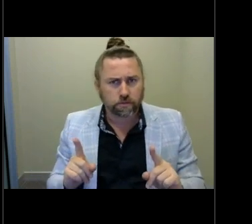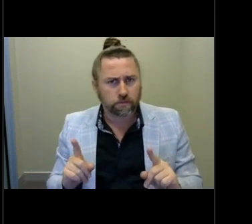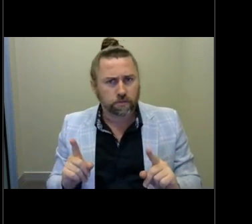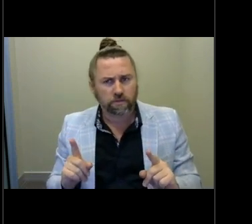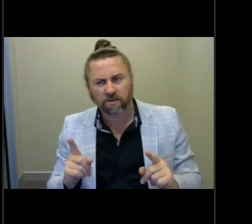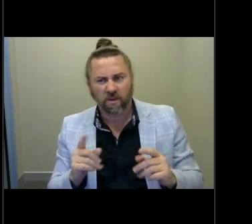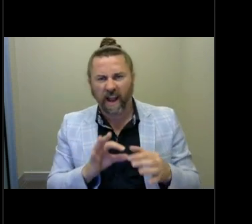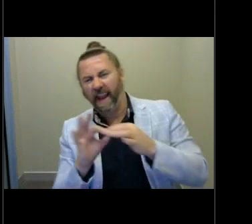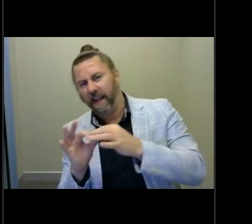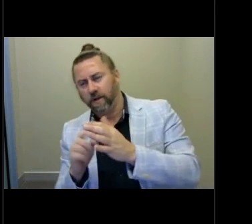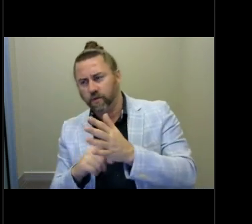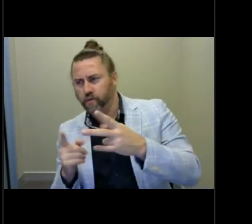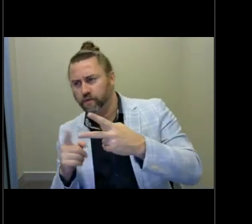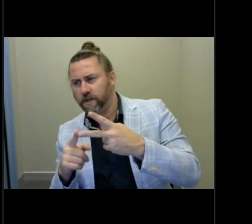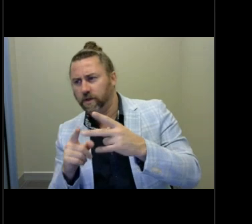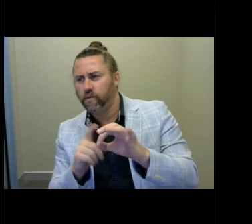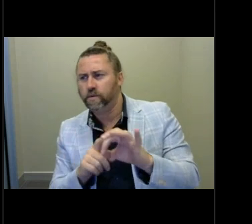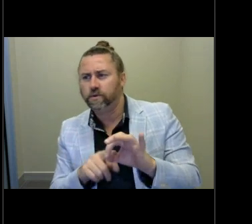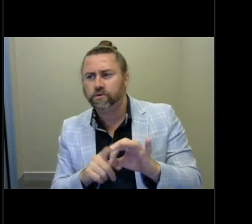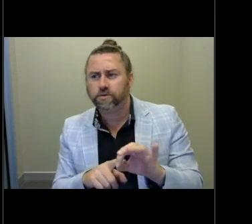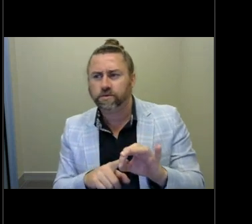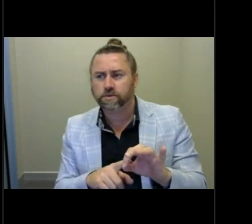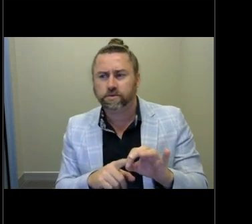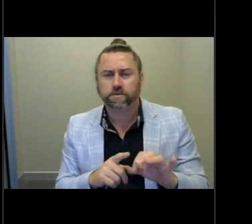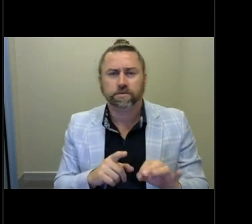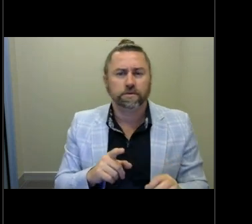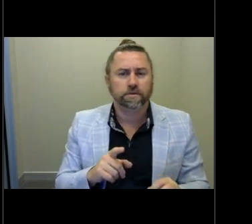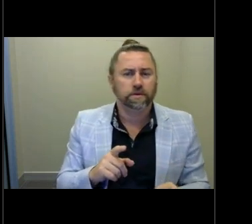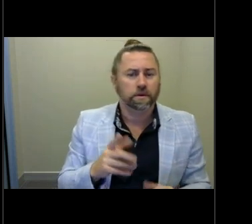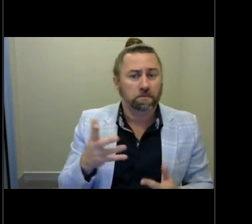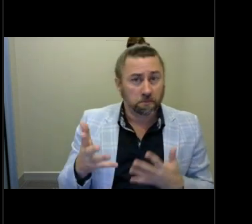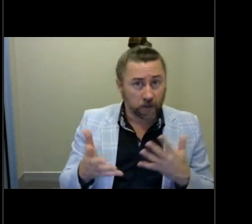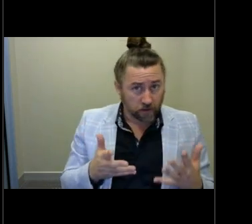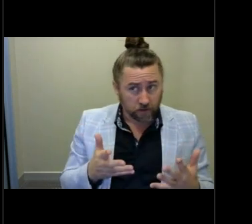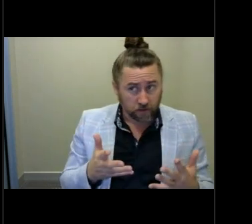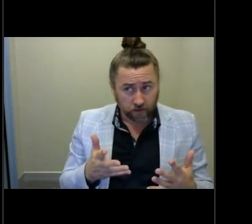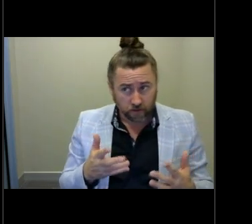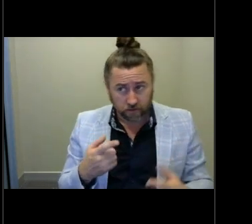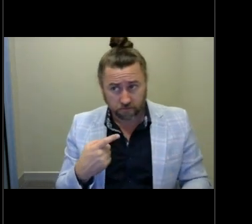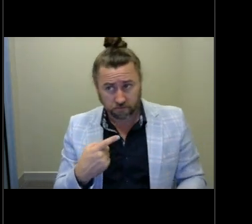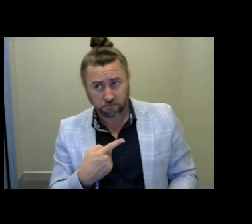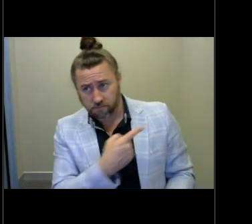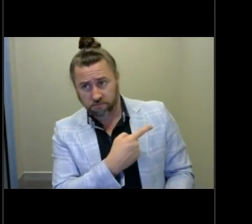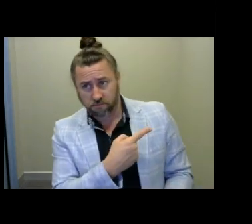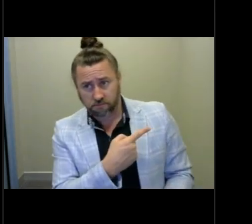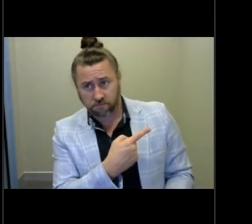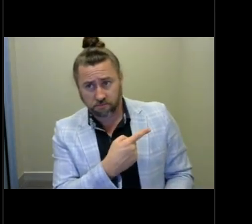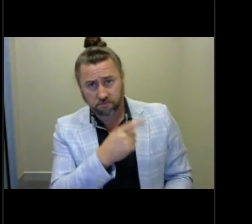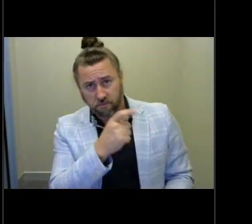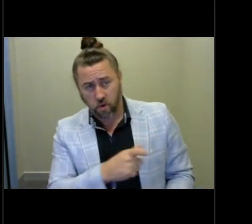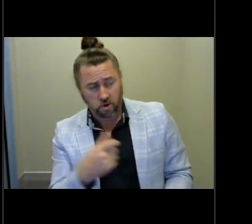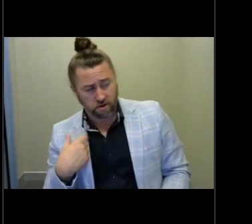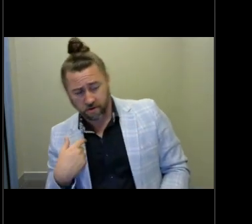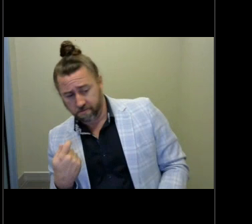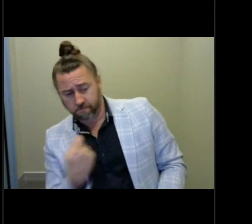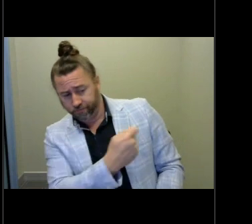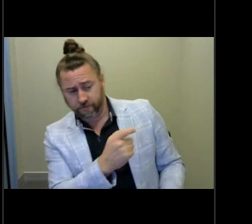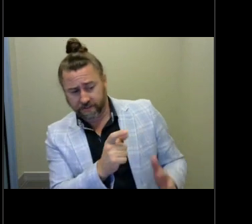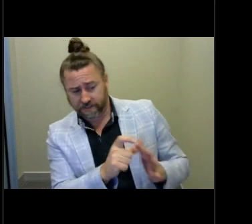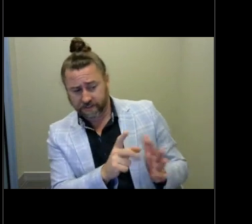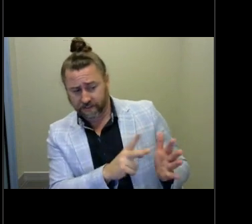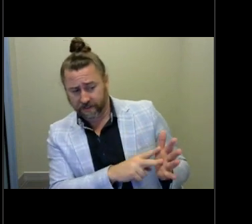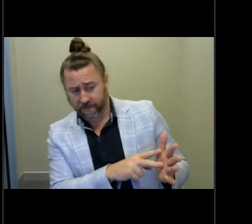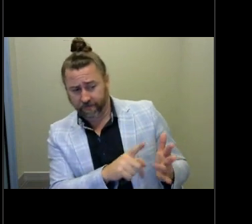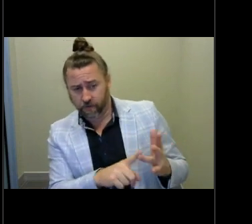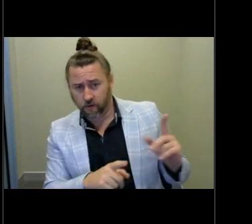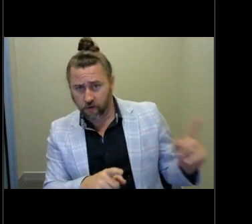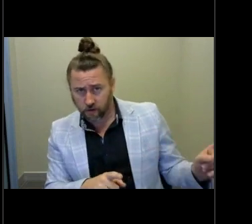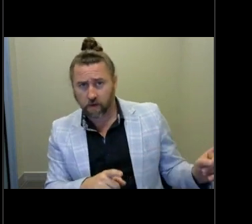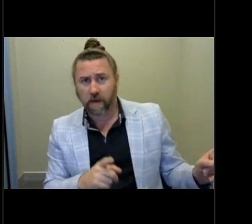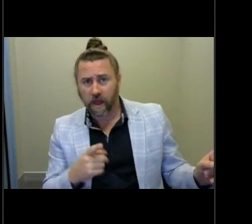is could they also be perceived as being alienating their children?